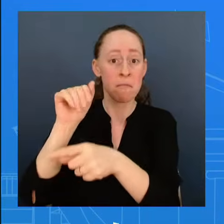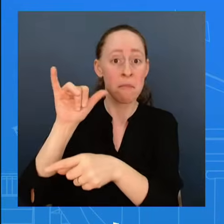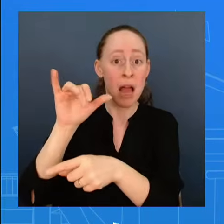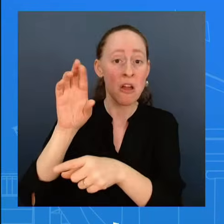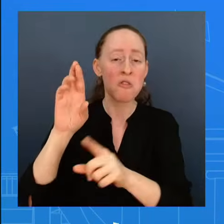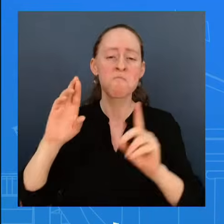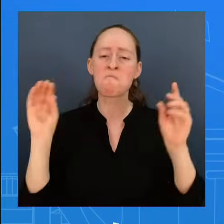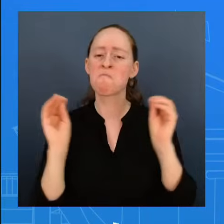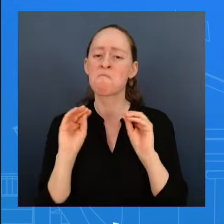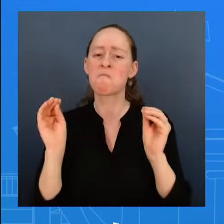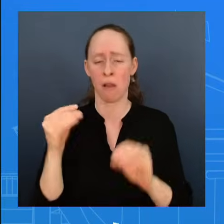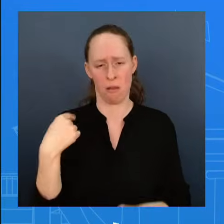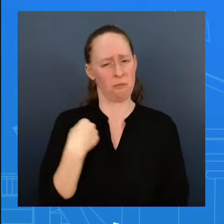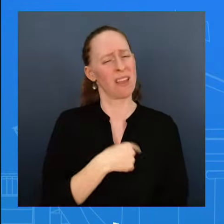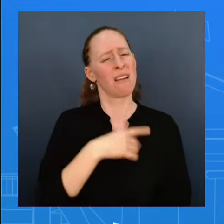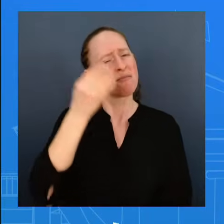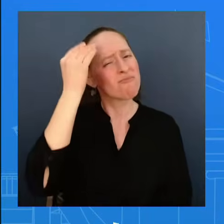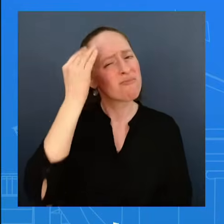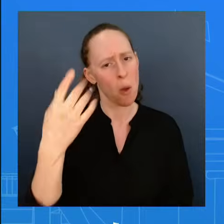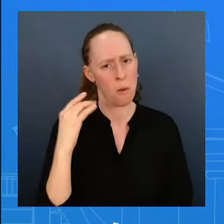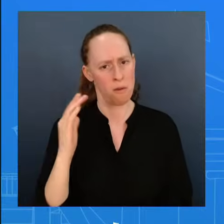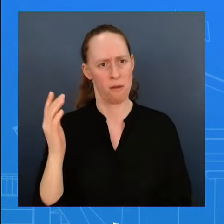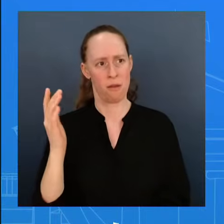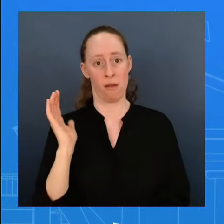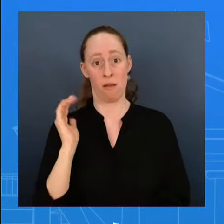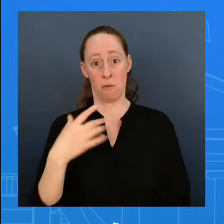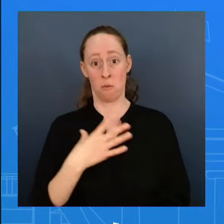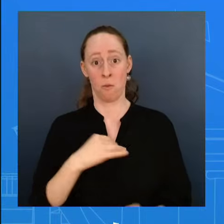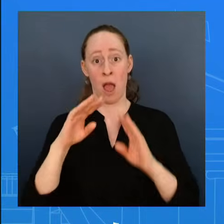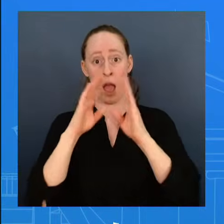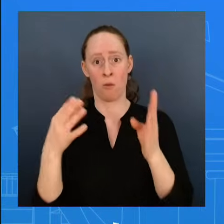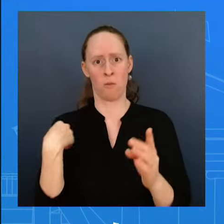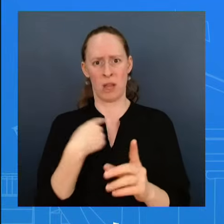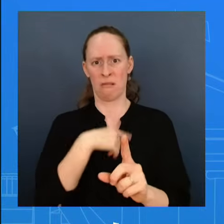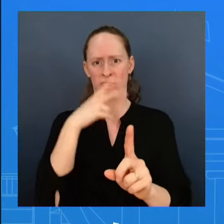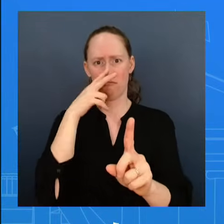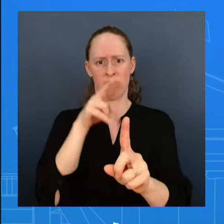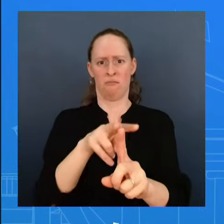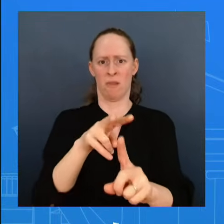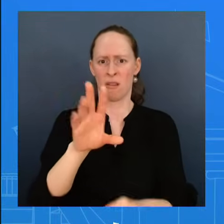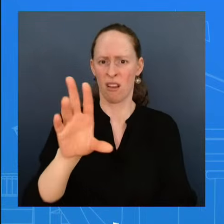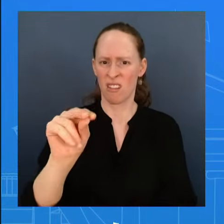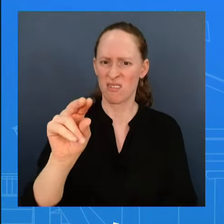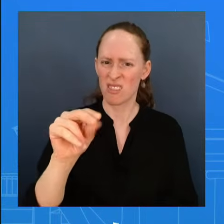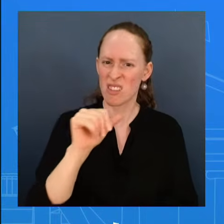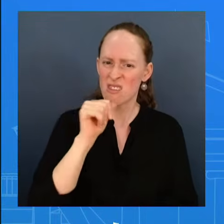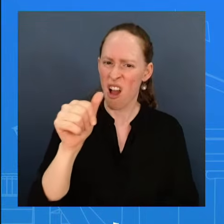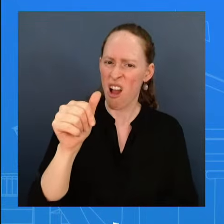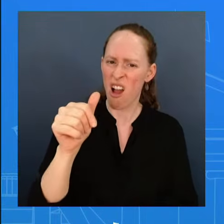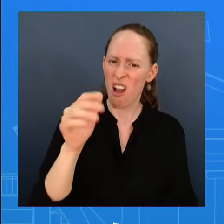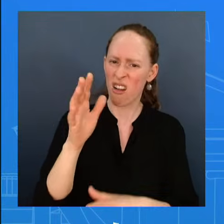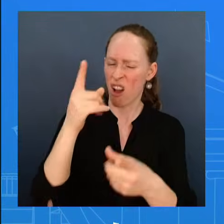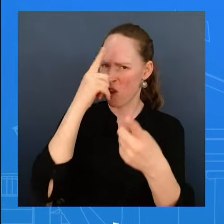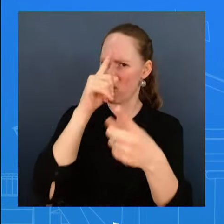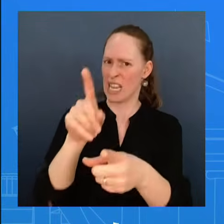about what we're seeing on the ground. I've been answering these questions for the past couple of days. Go ahead. The Press: Thanks. You said the President is monitoring the situation.